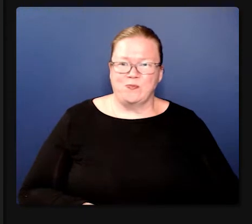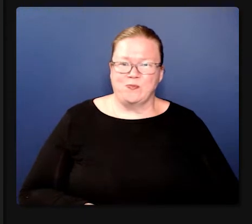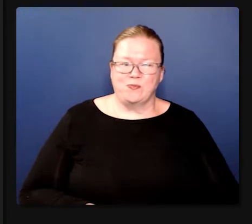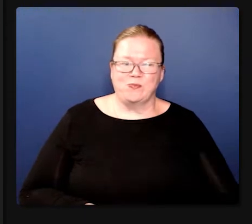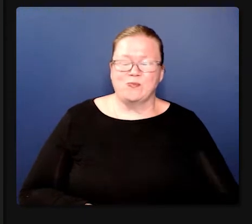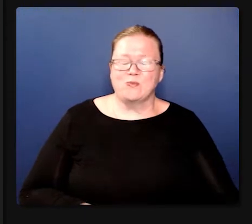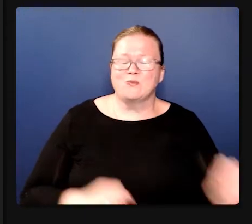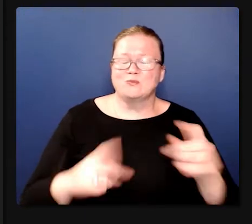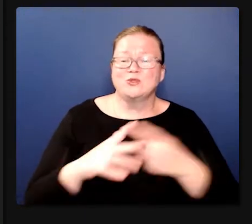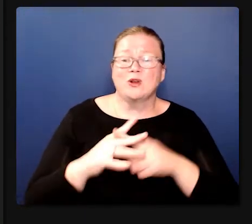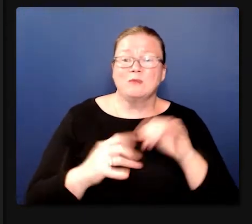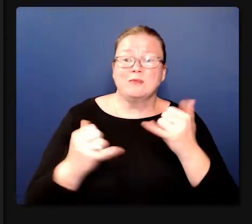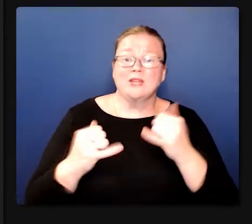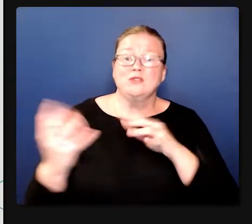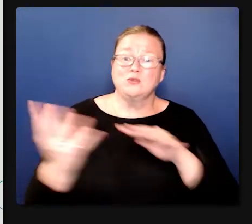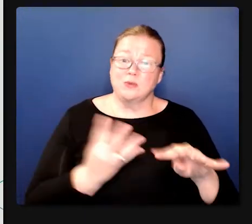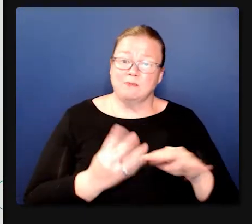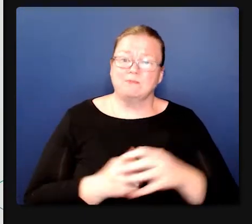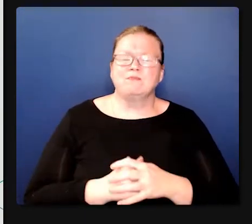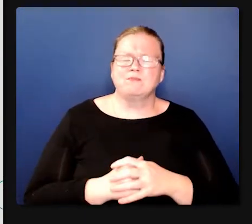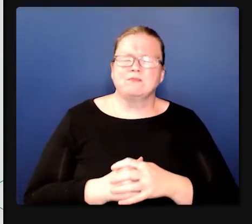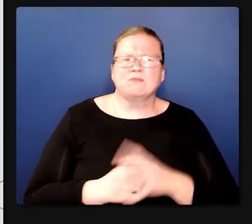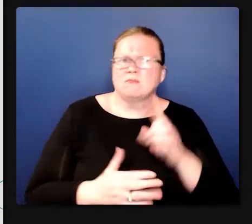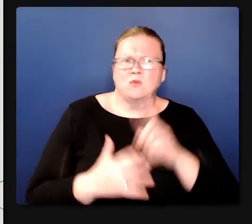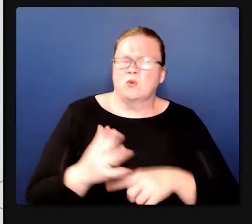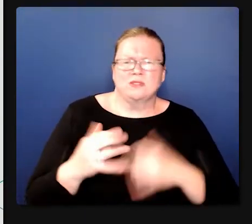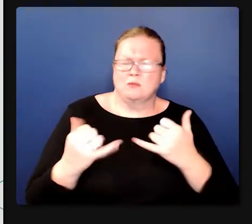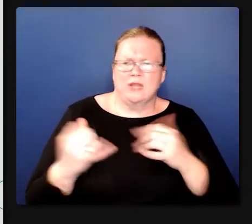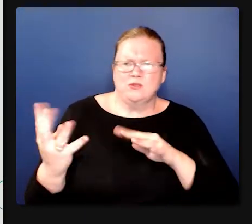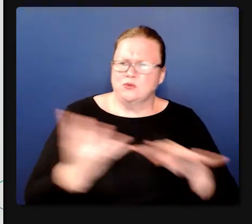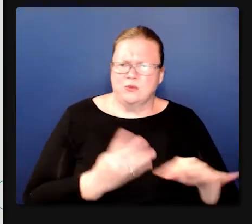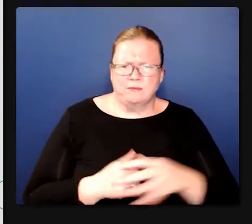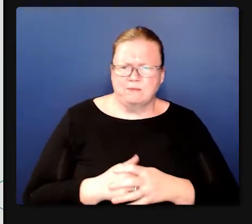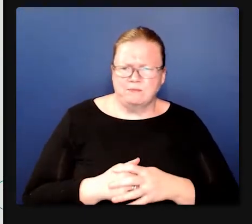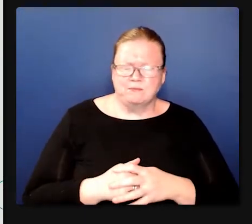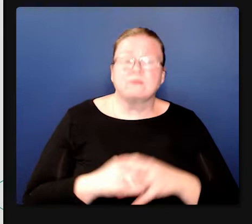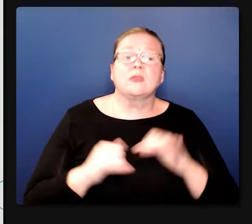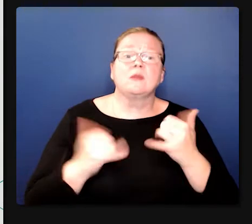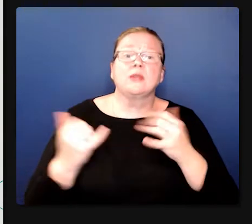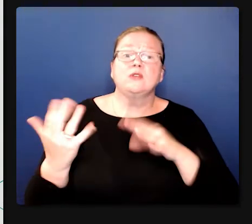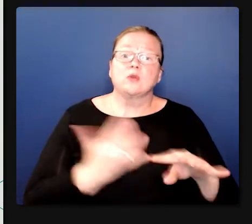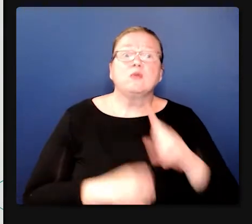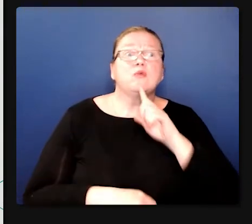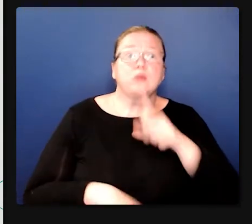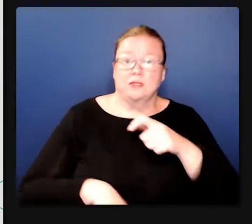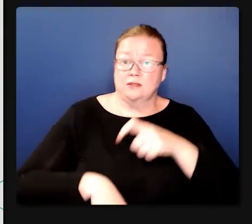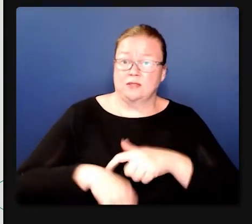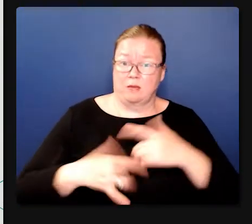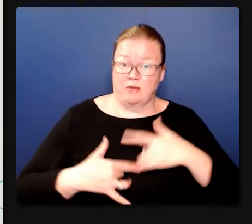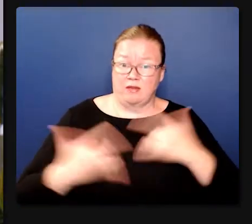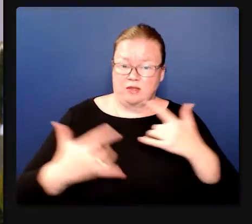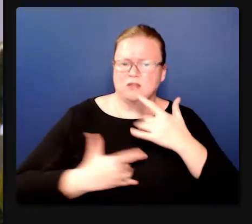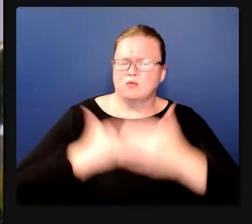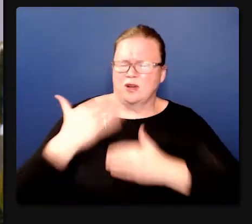Starting from PlayStream. What is PlayStream? PlayStream is a real-time event processing engine